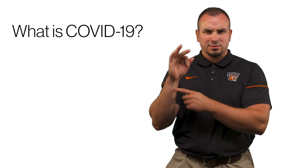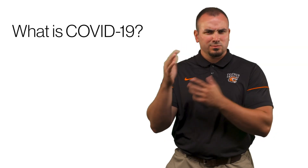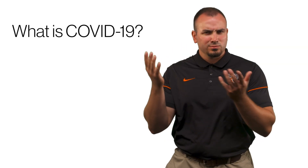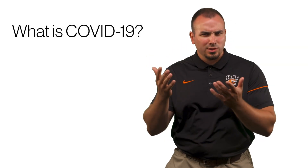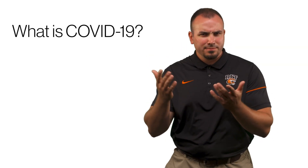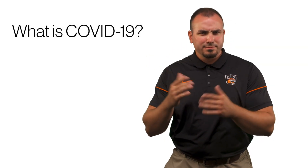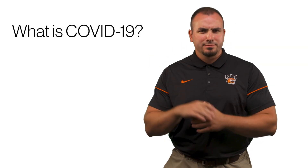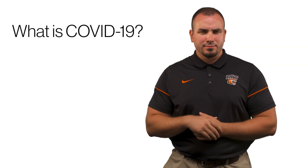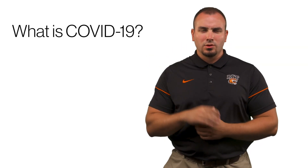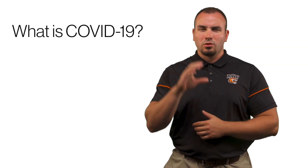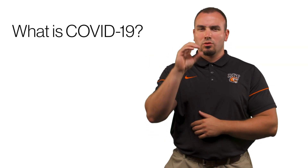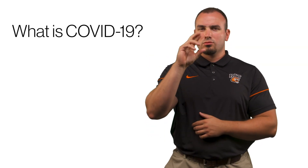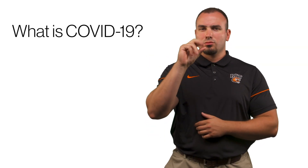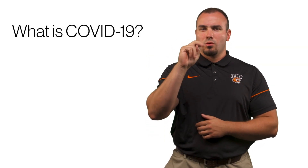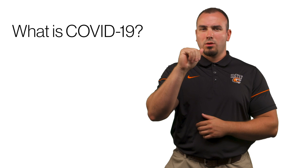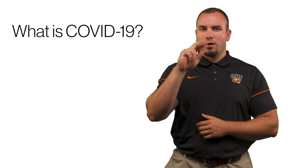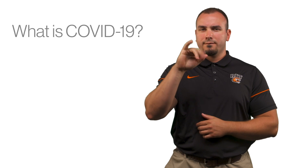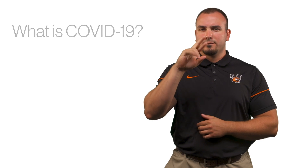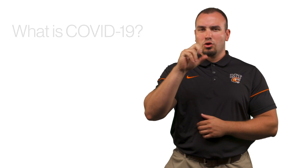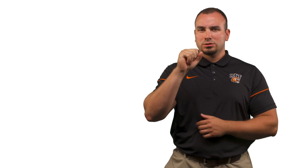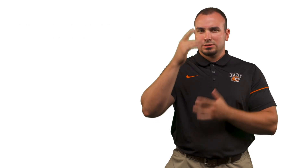Skip Flanagan: What is COVID-19?